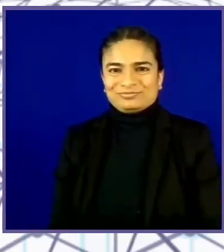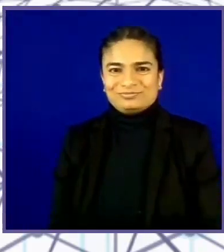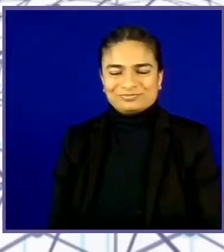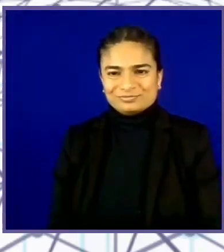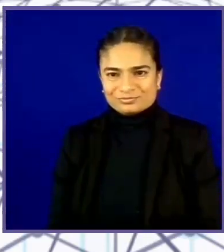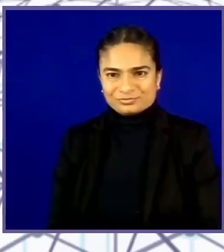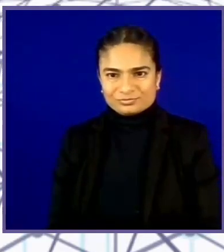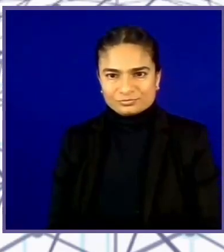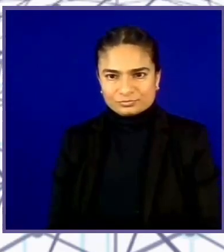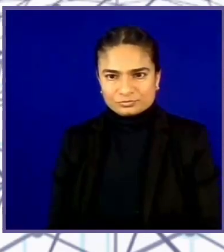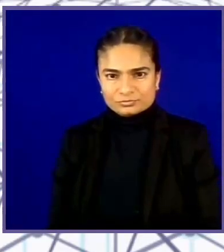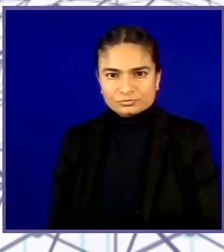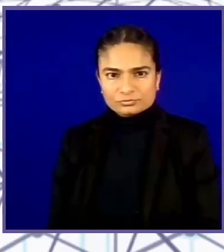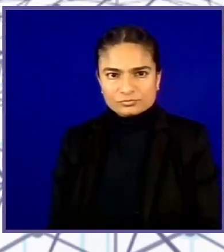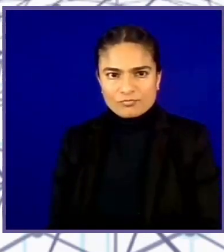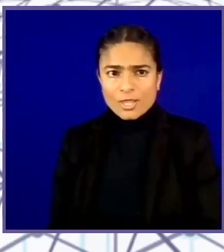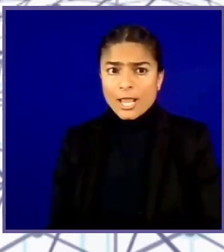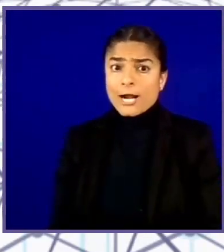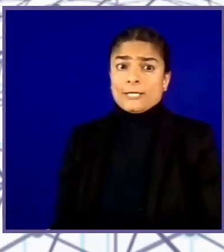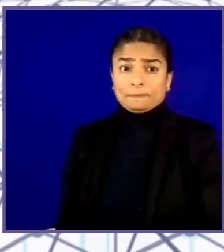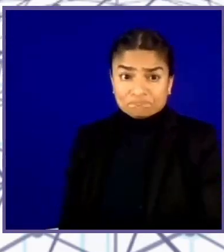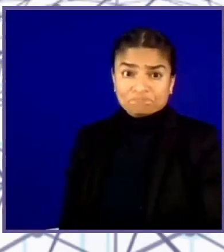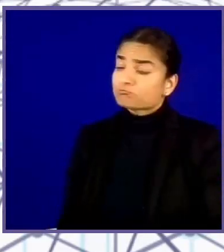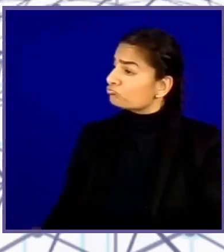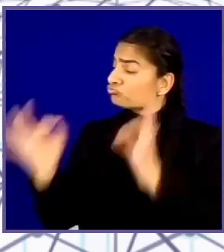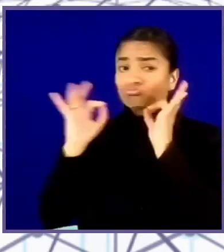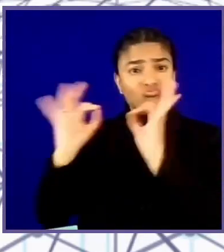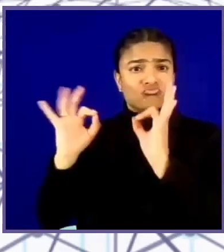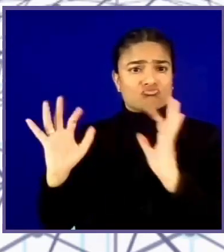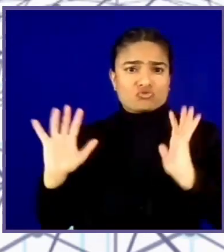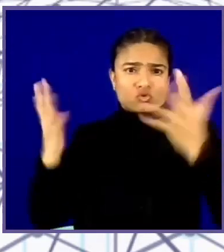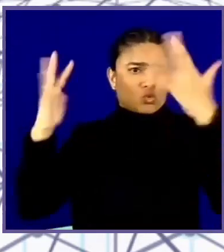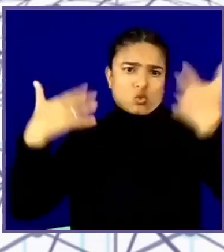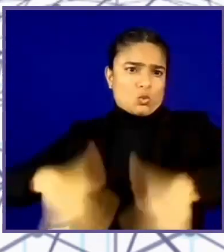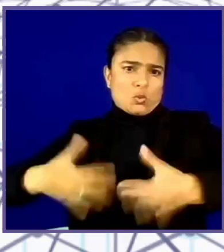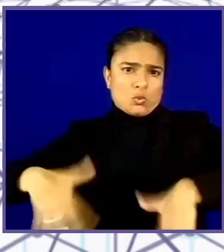And so our next speaker is Pratistit Lal Shresta.